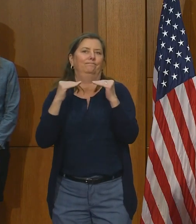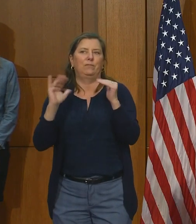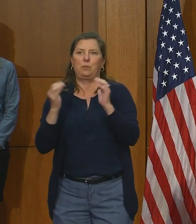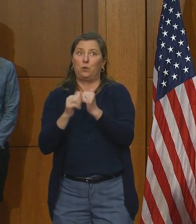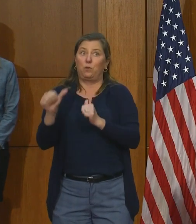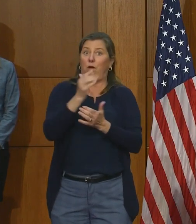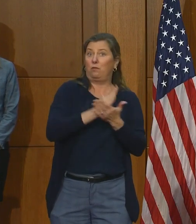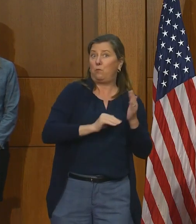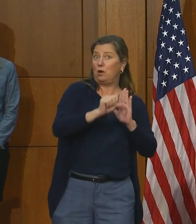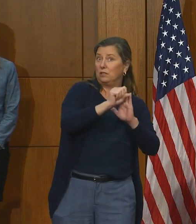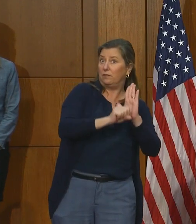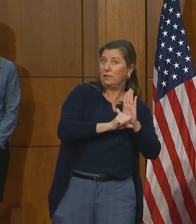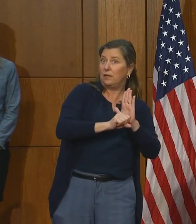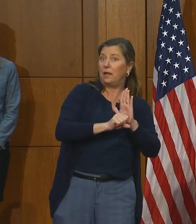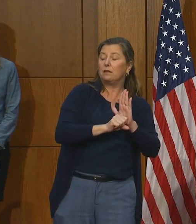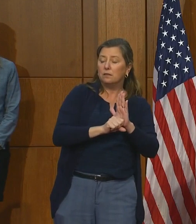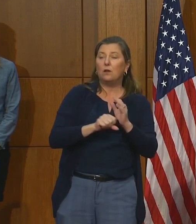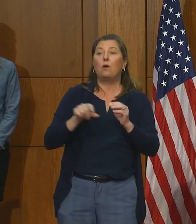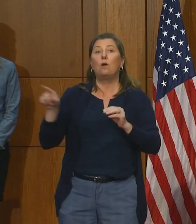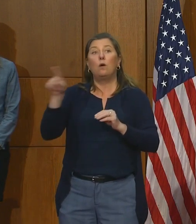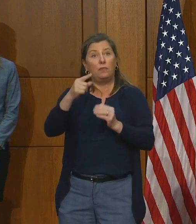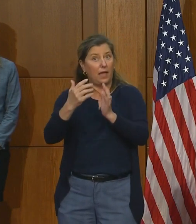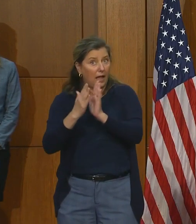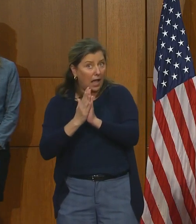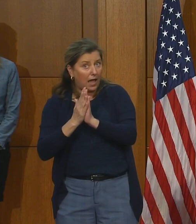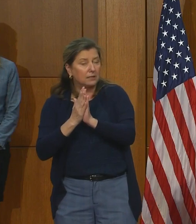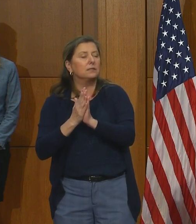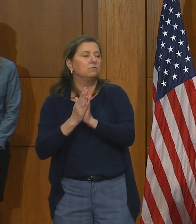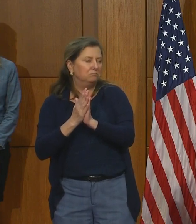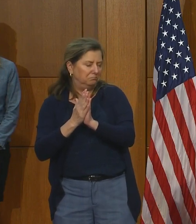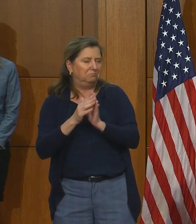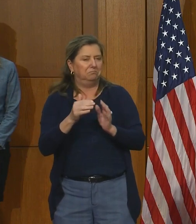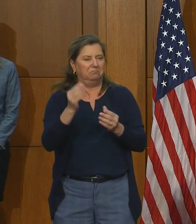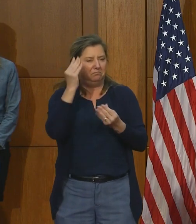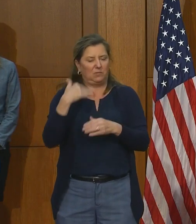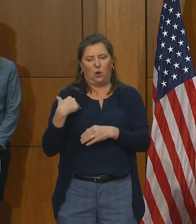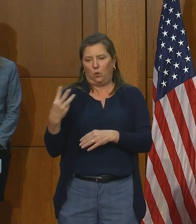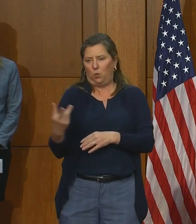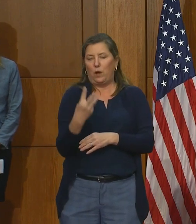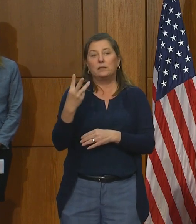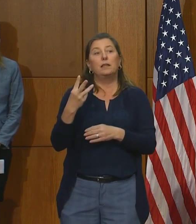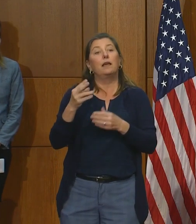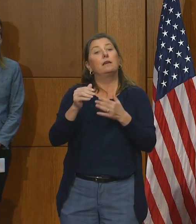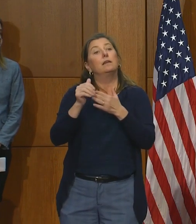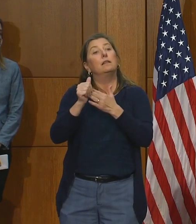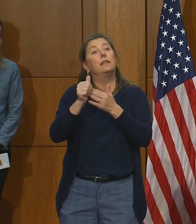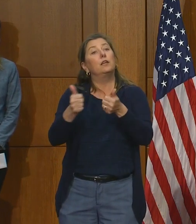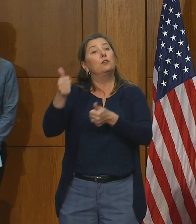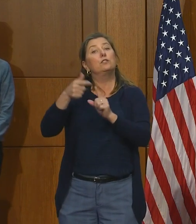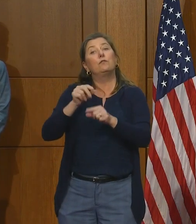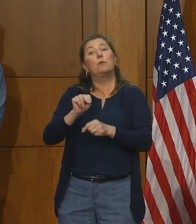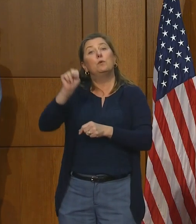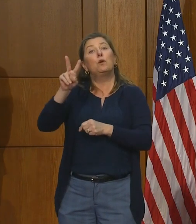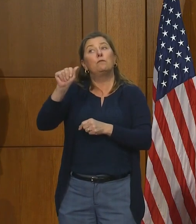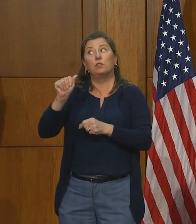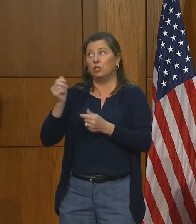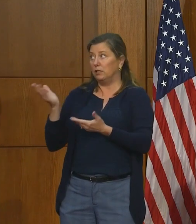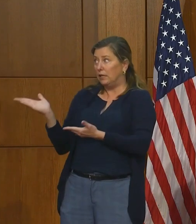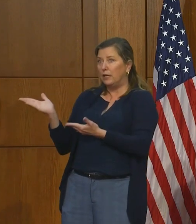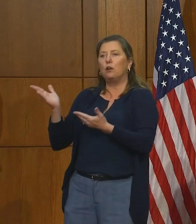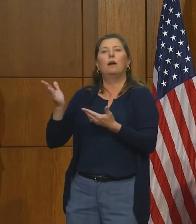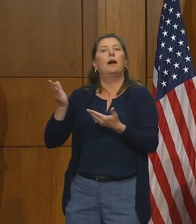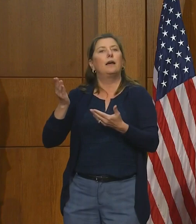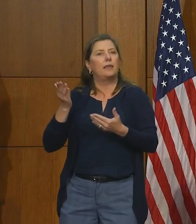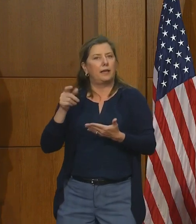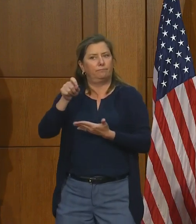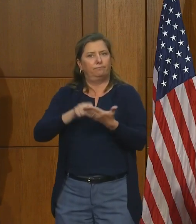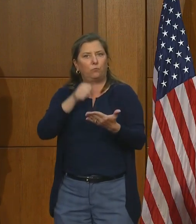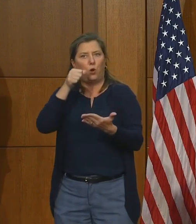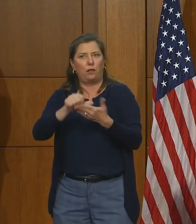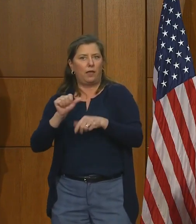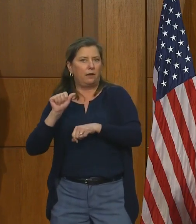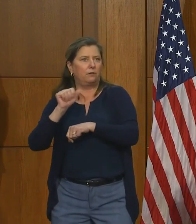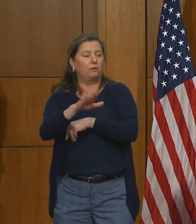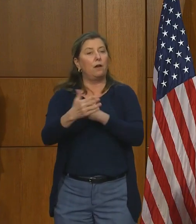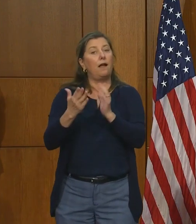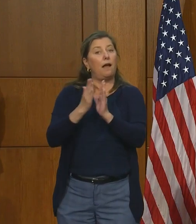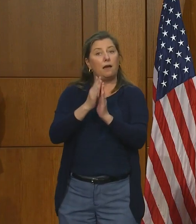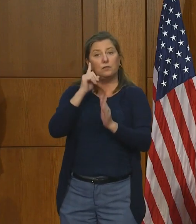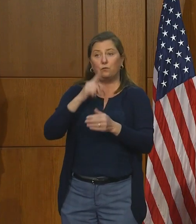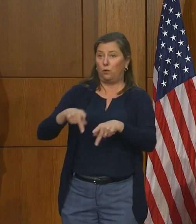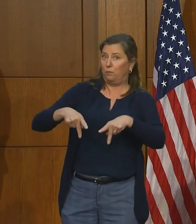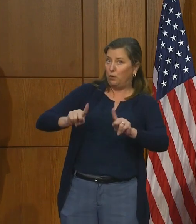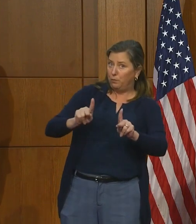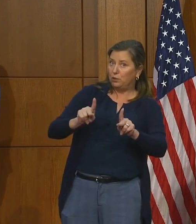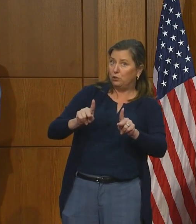REACHED. INTO NUMBERS ARE. OF